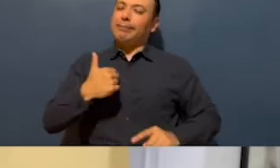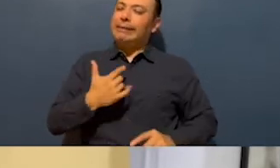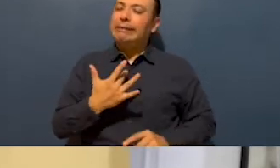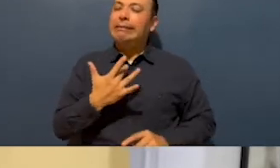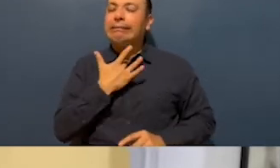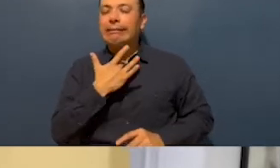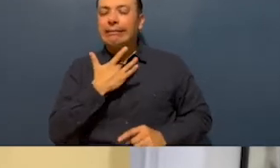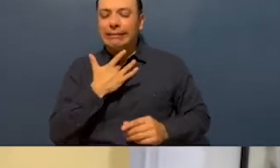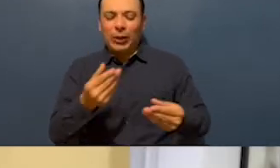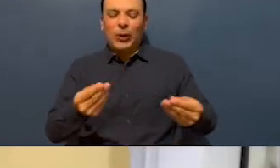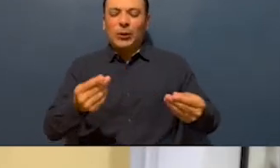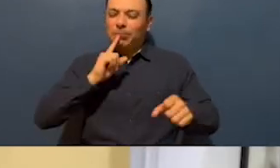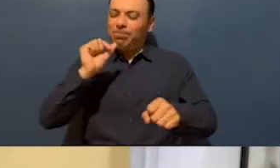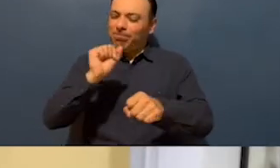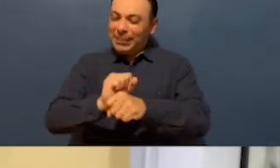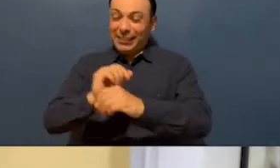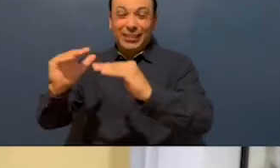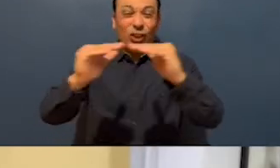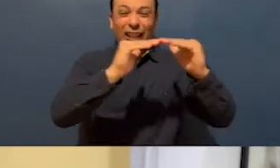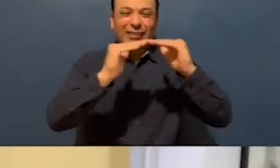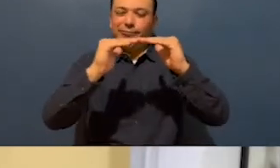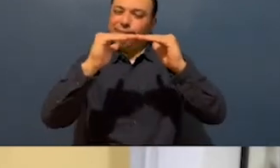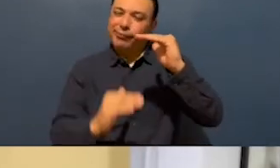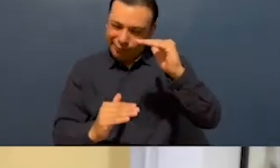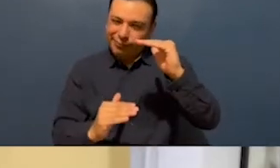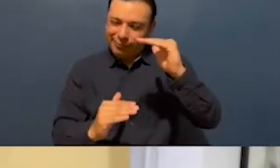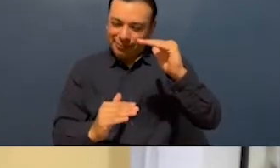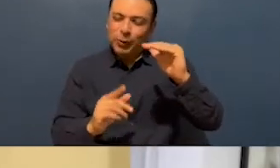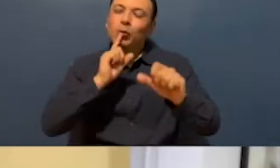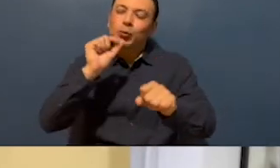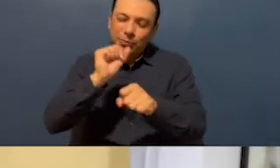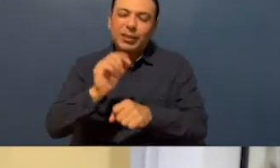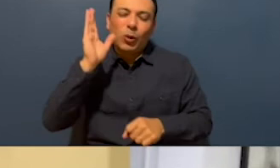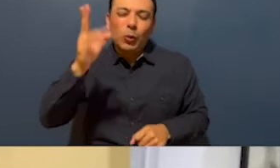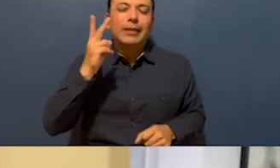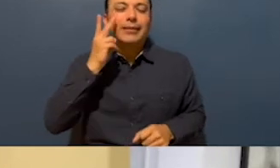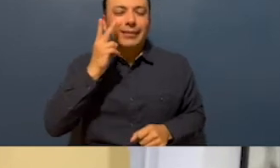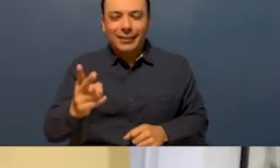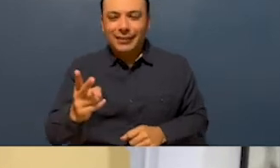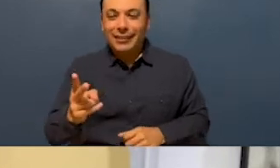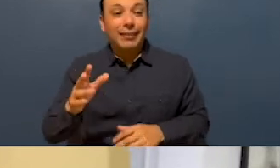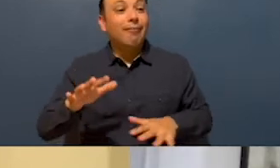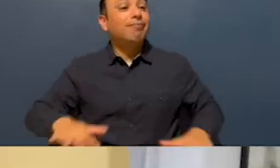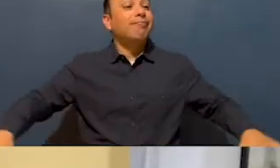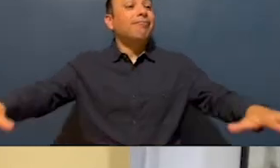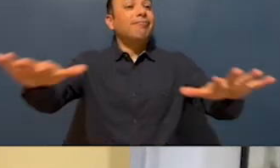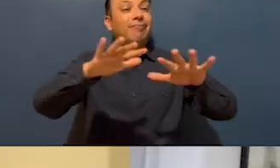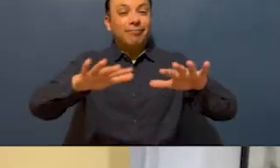out here in the field doing the work, I think that we will see that there are a lot of inequities